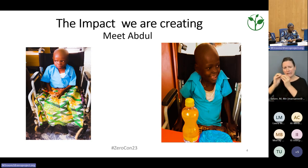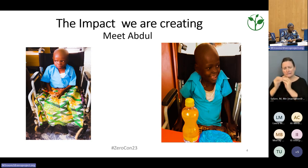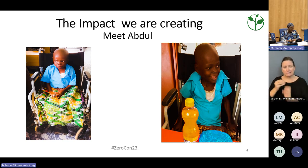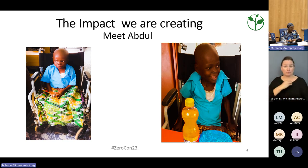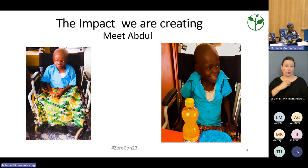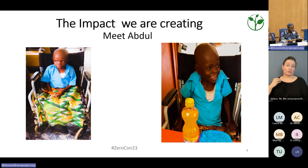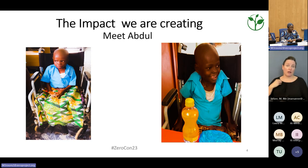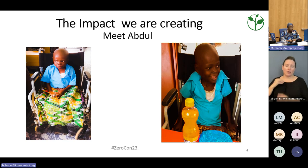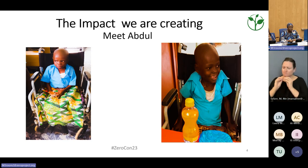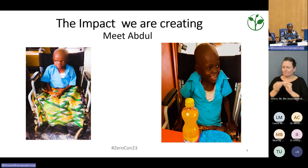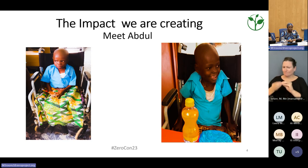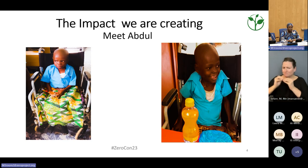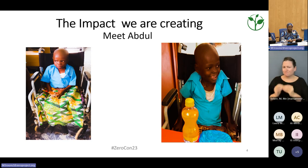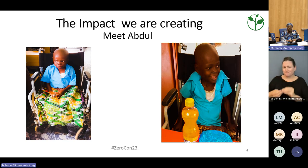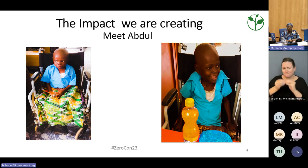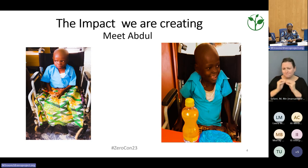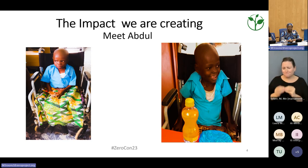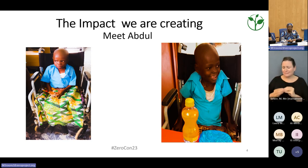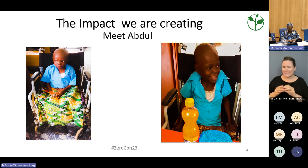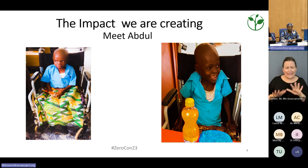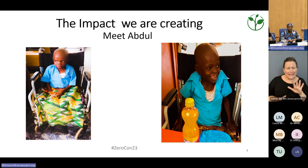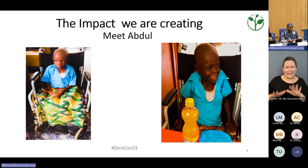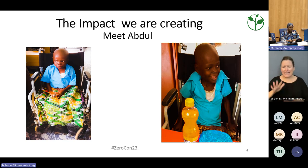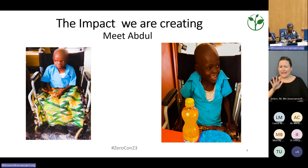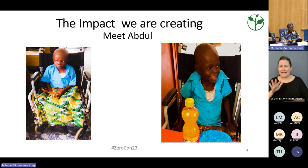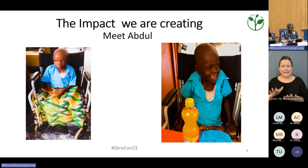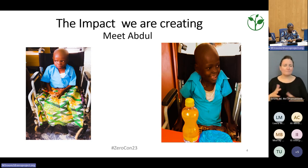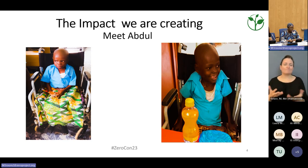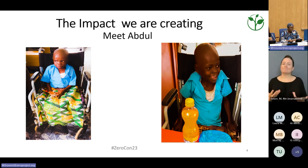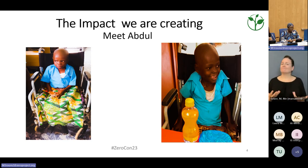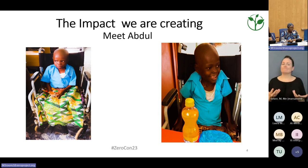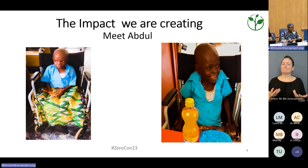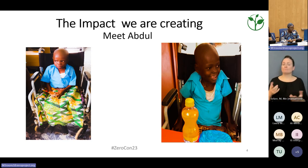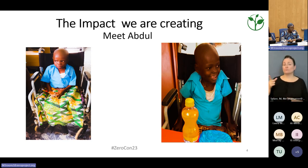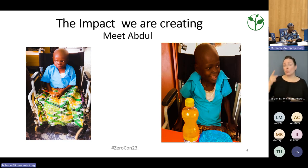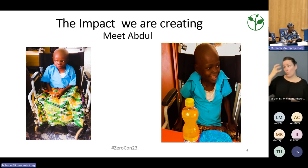commissioner for the National commission for refugees and migrants and IDPs intervened and